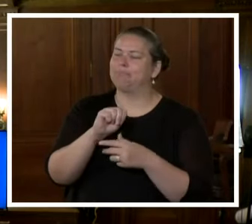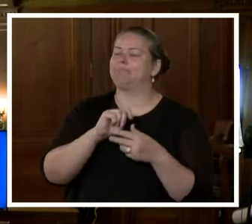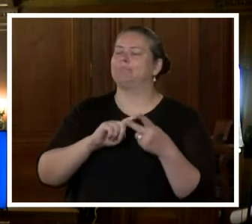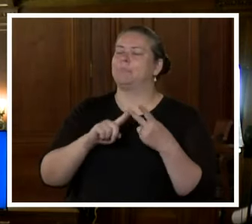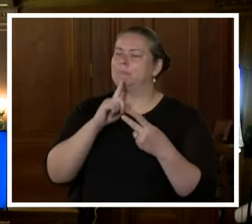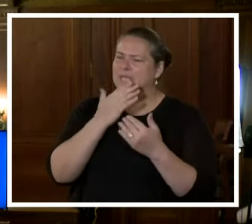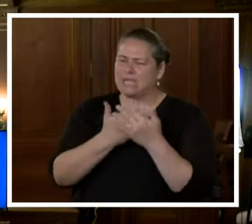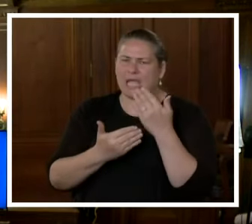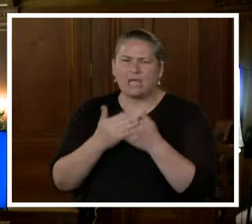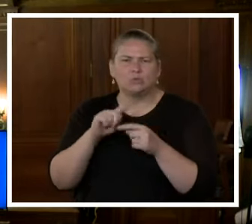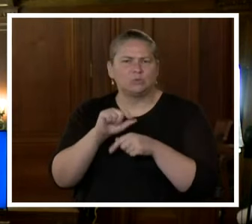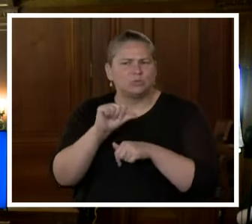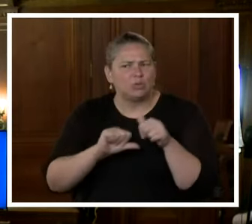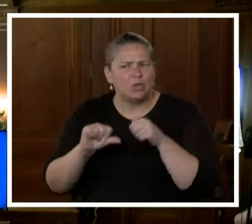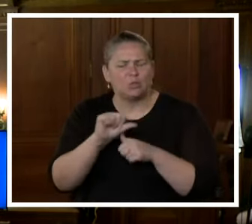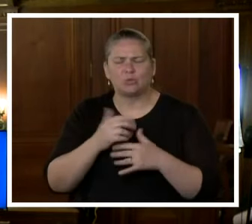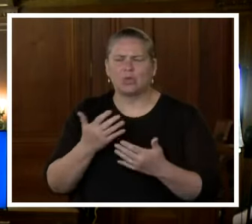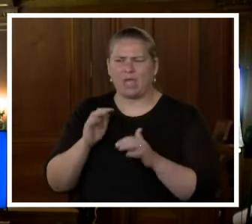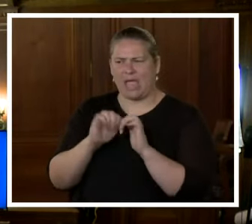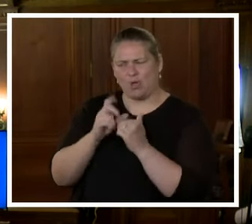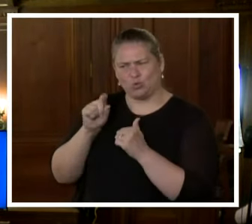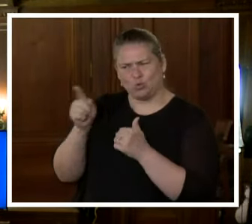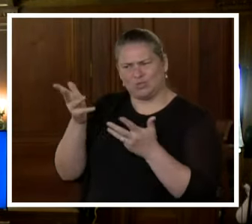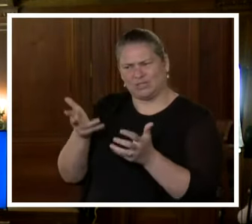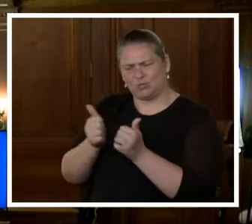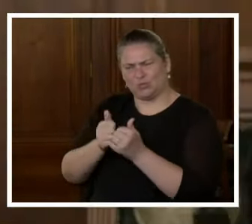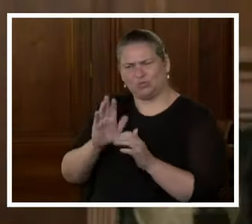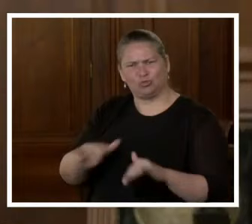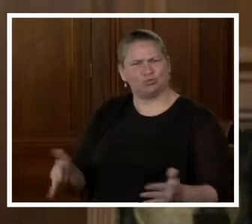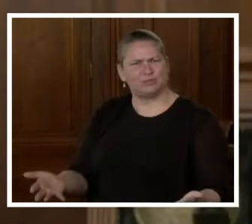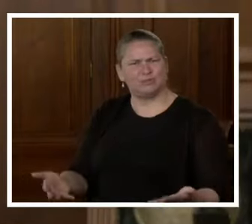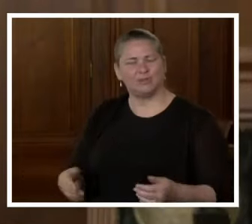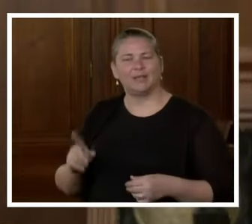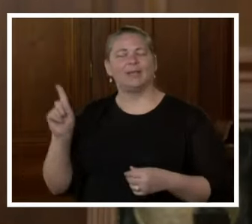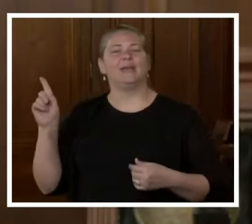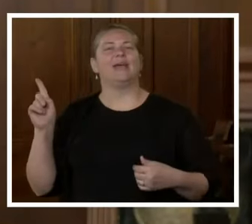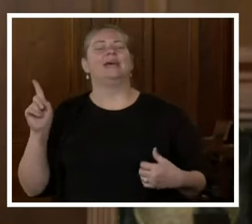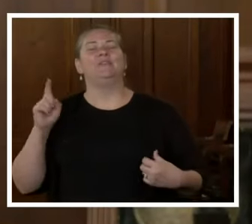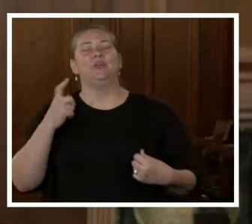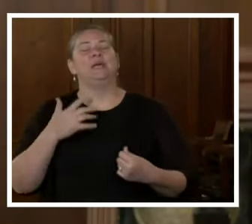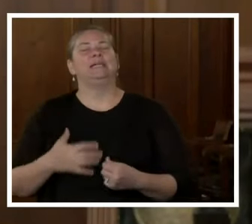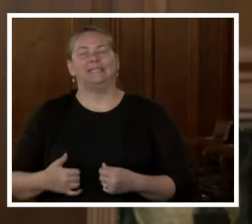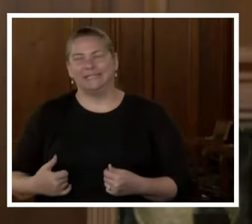INEQUALITY IN OUR JUSTICE SYSTEM, IN OUR HEALTH CARE